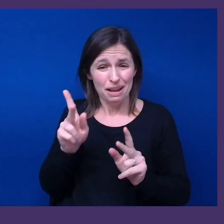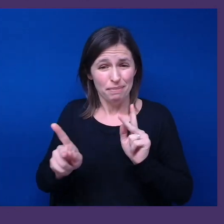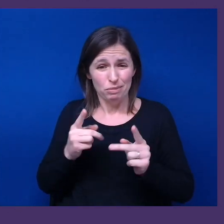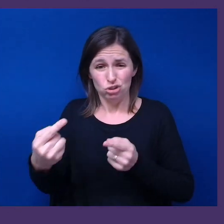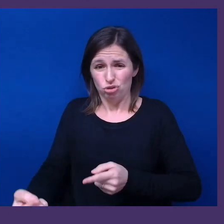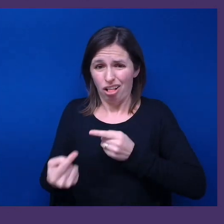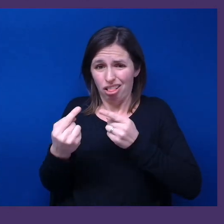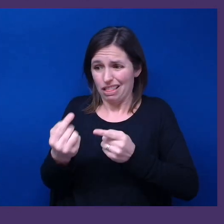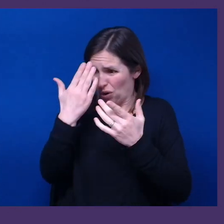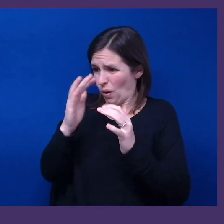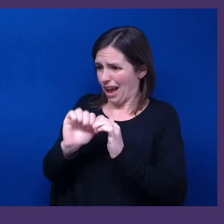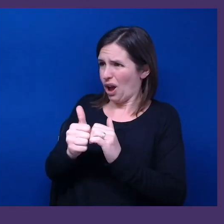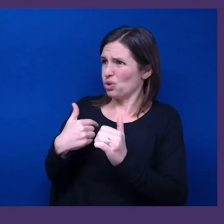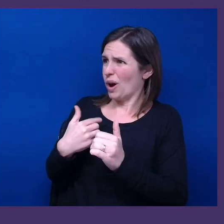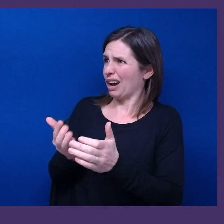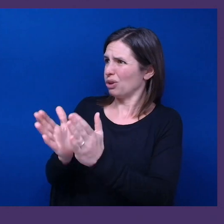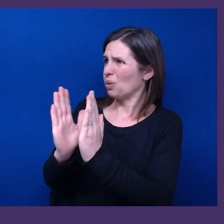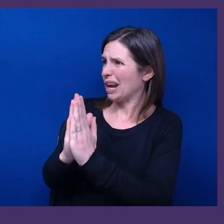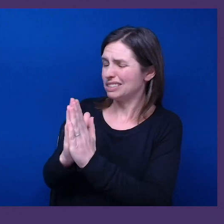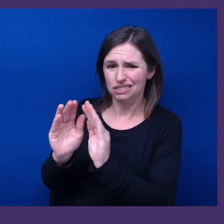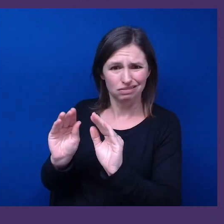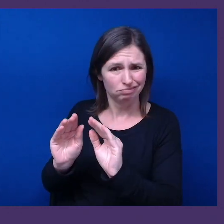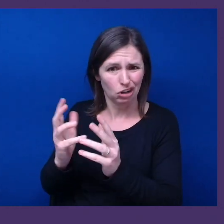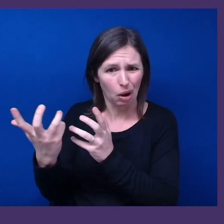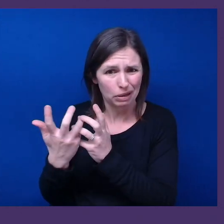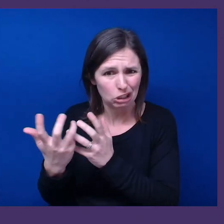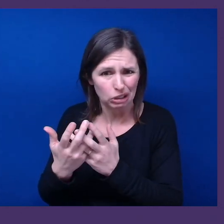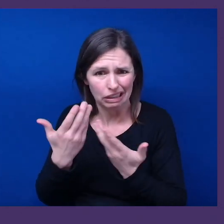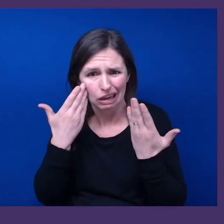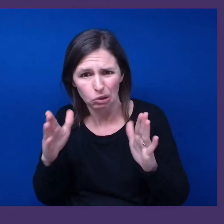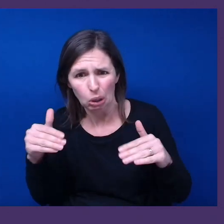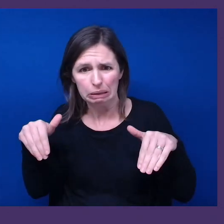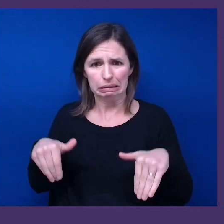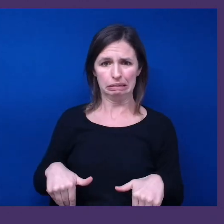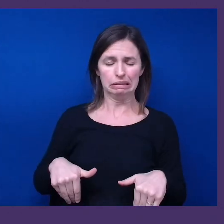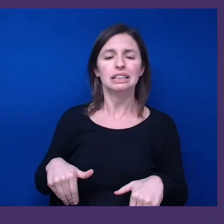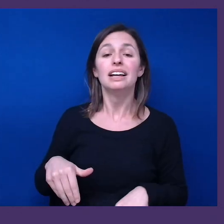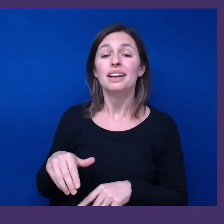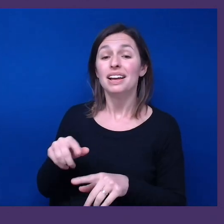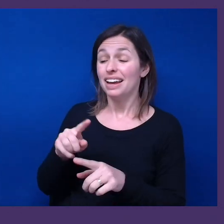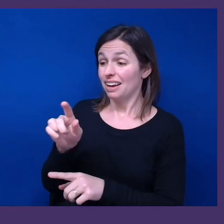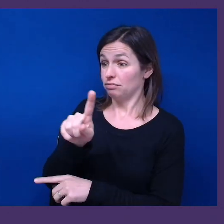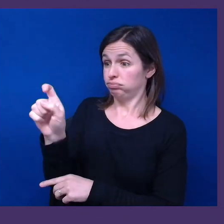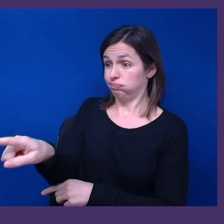and effective accommodation requests, making it much easier for self-advocacy and getting what you need